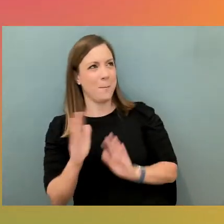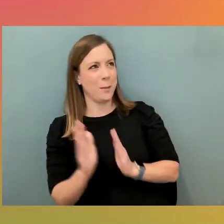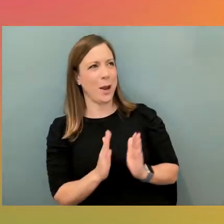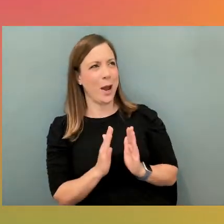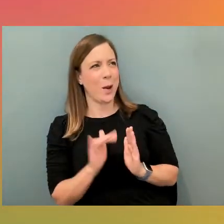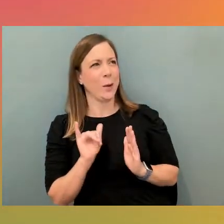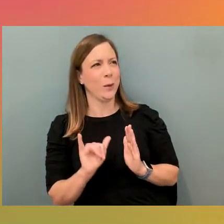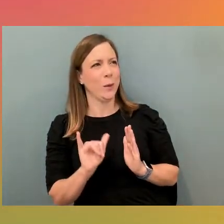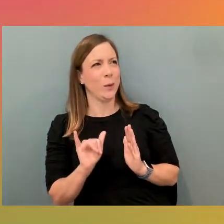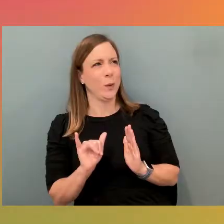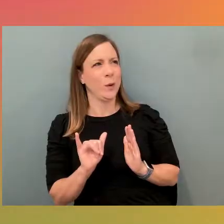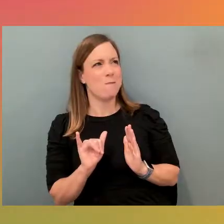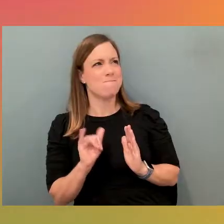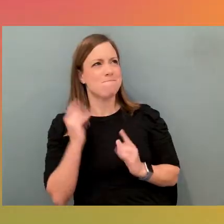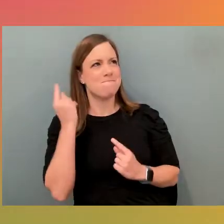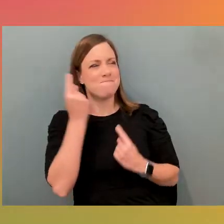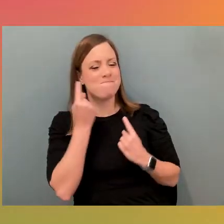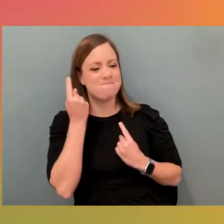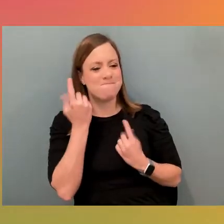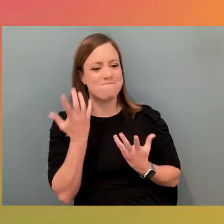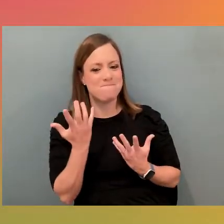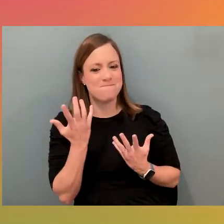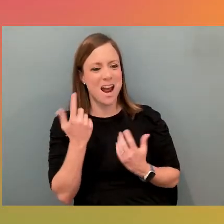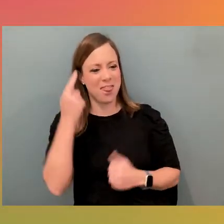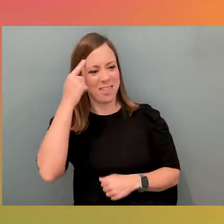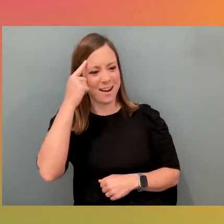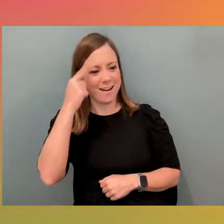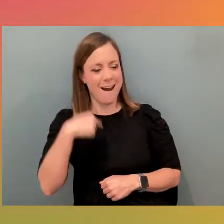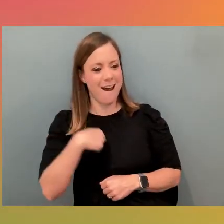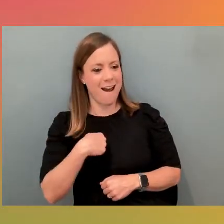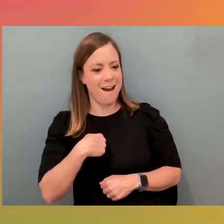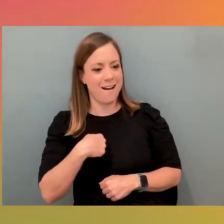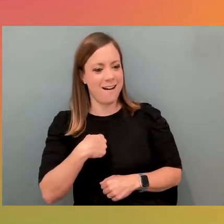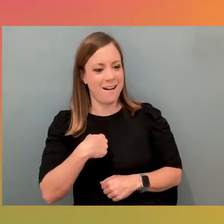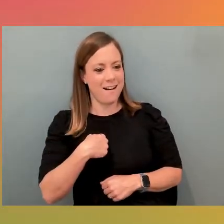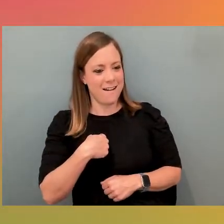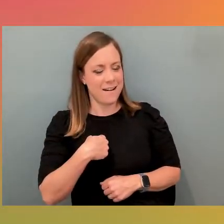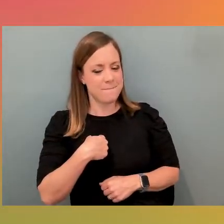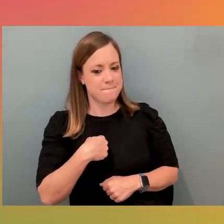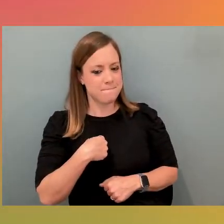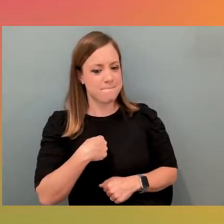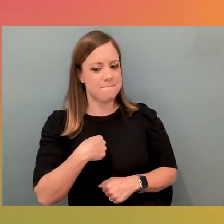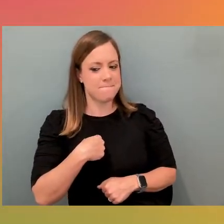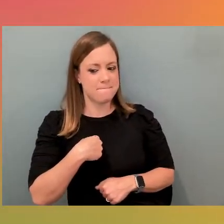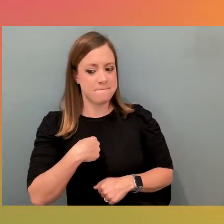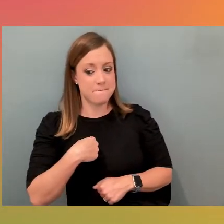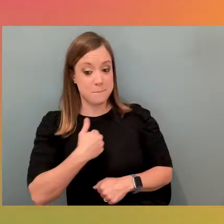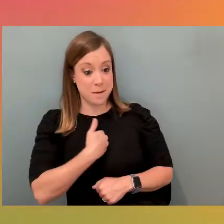HOW DID I PREPARE FOR IT?